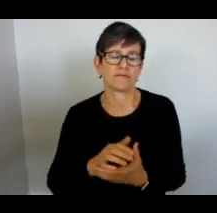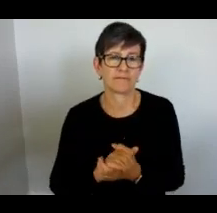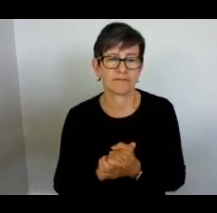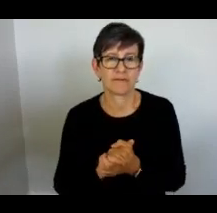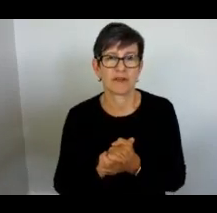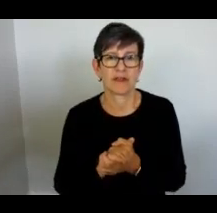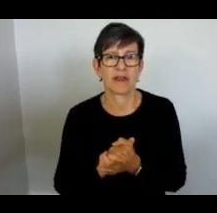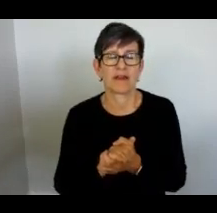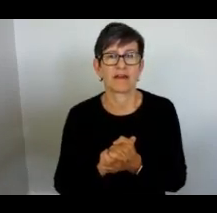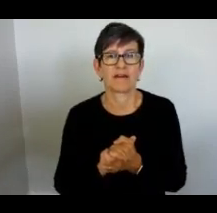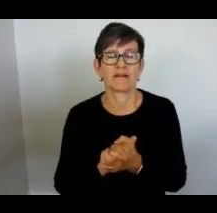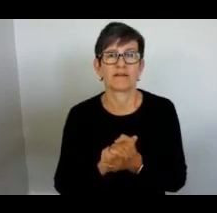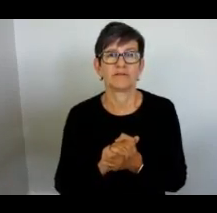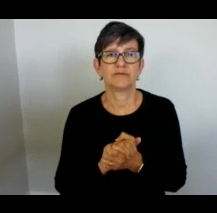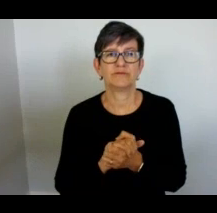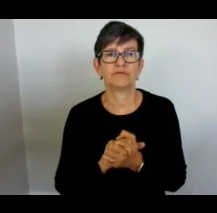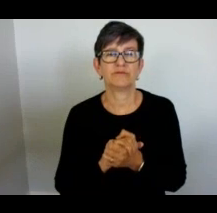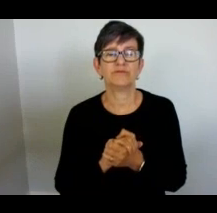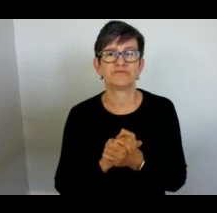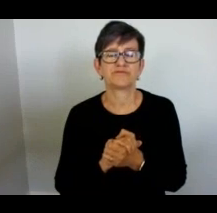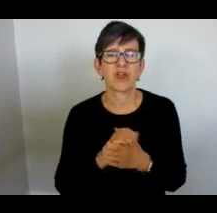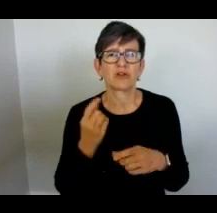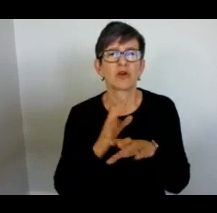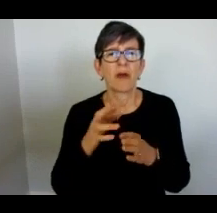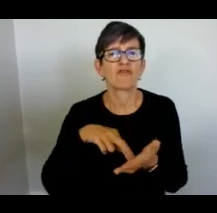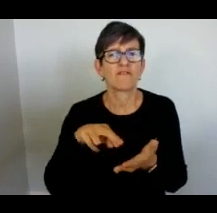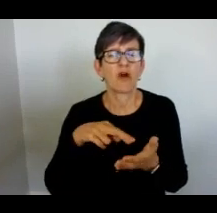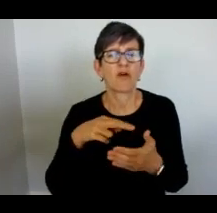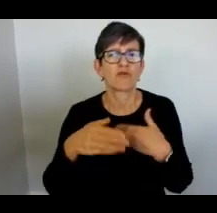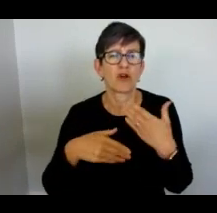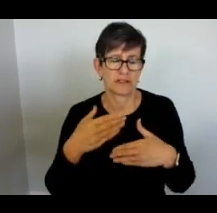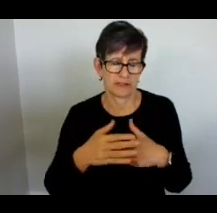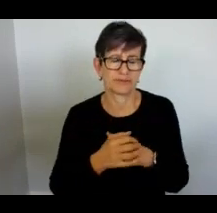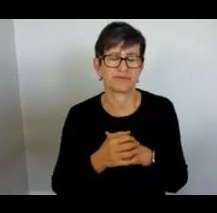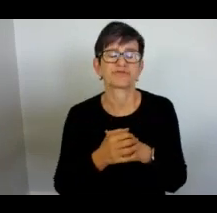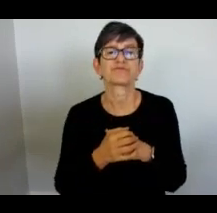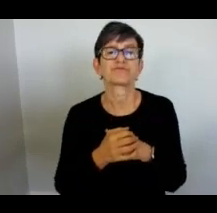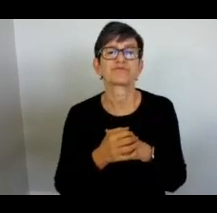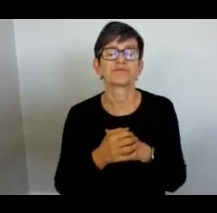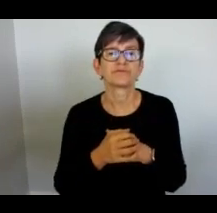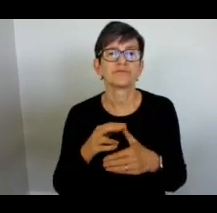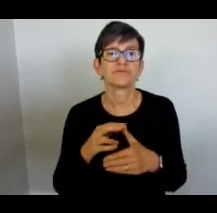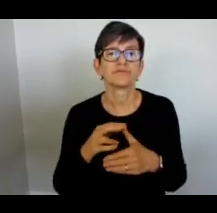a little bit more upon the referral process, a referral consists upon a brief of evidence